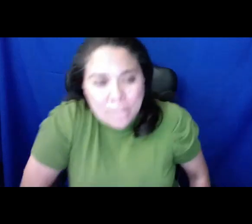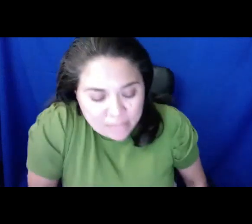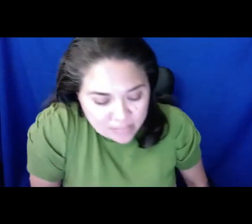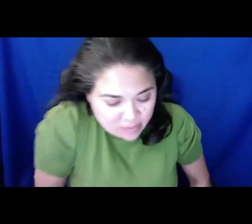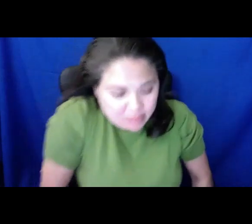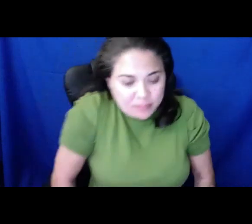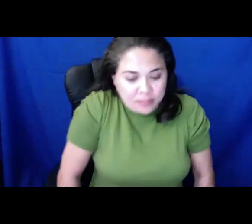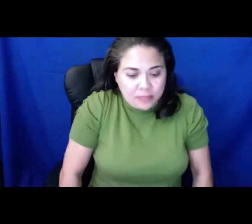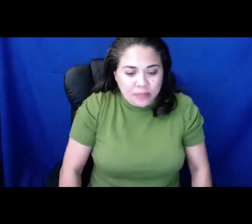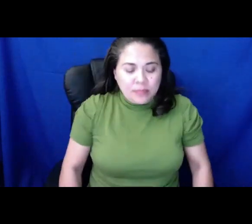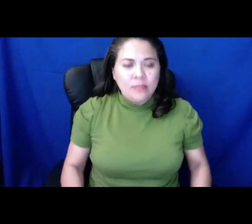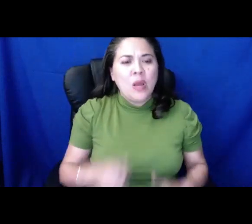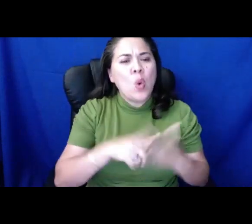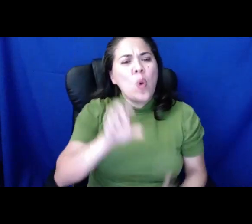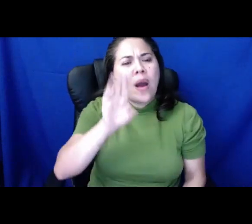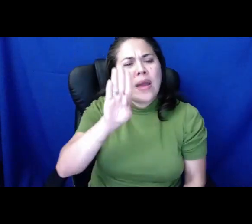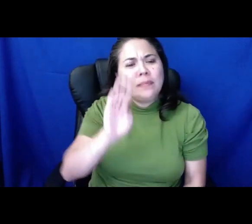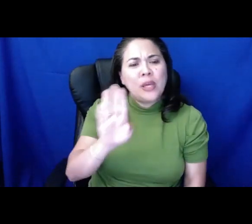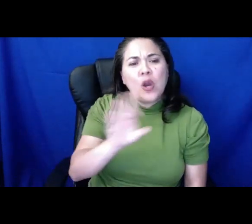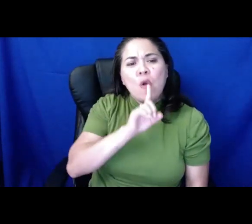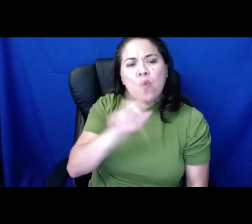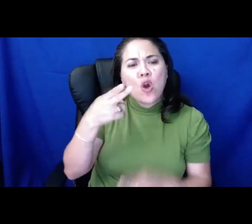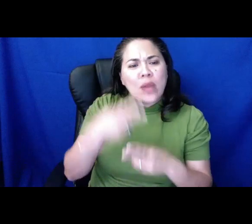Leslie McIntosh: What be her real name before fall or Ascension.